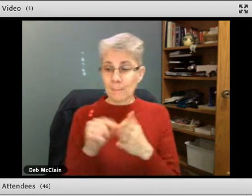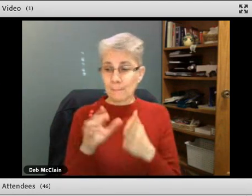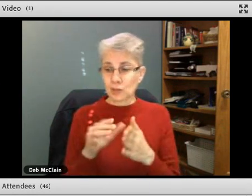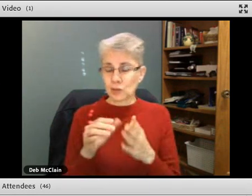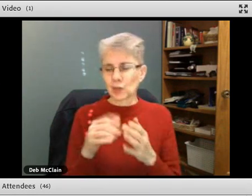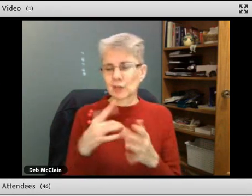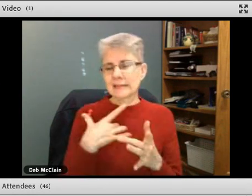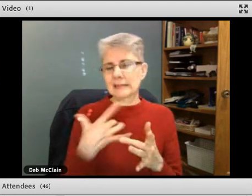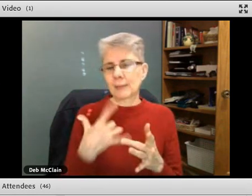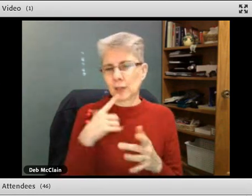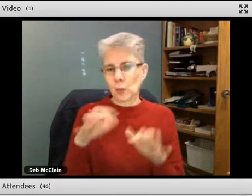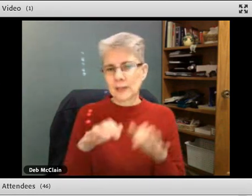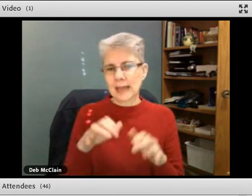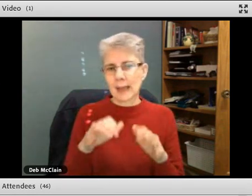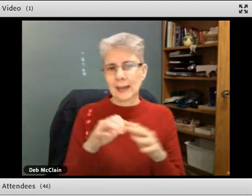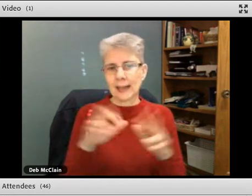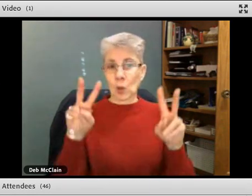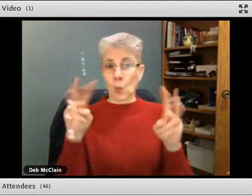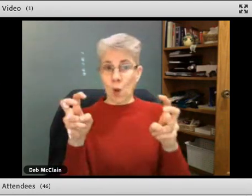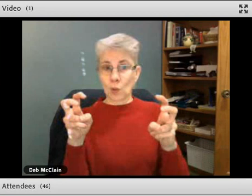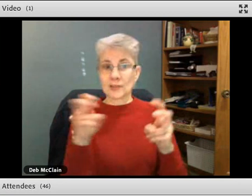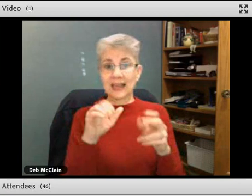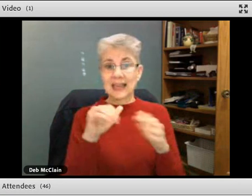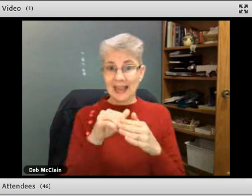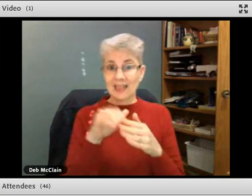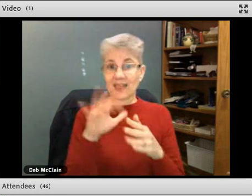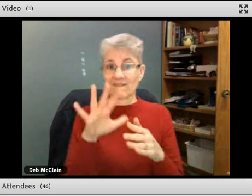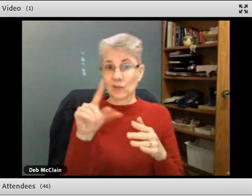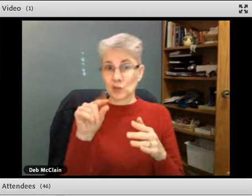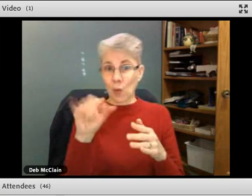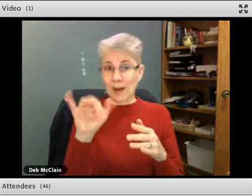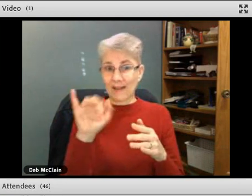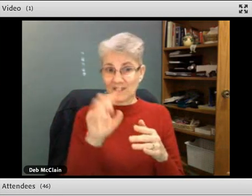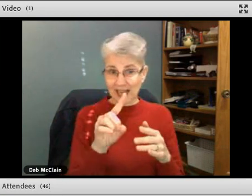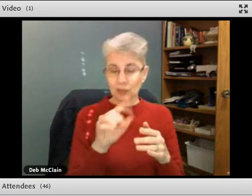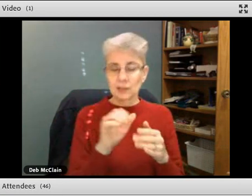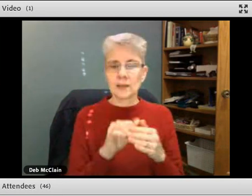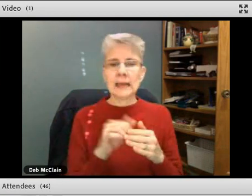If the Library of Congress has provided CIP data for the title,